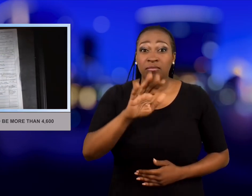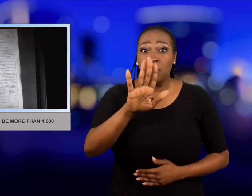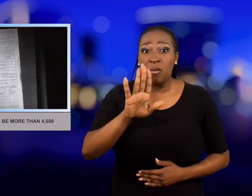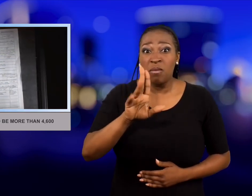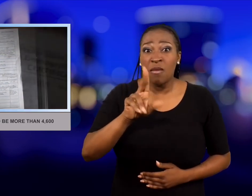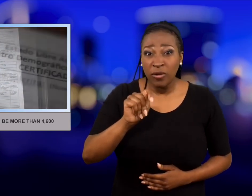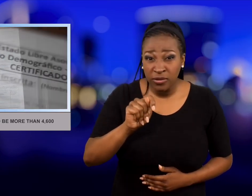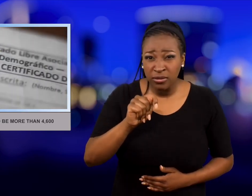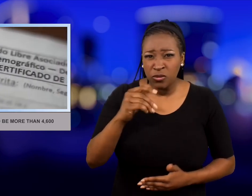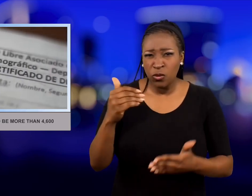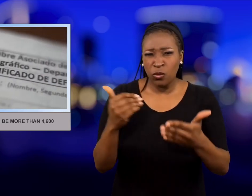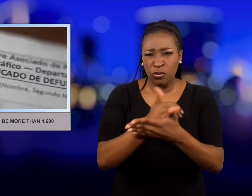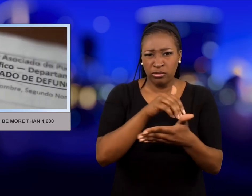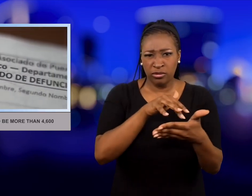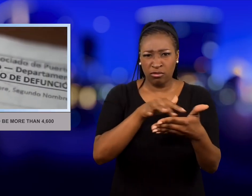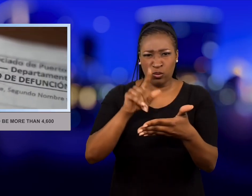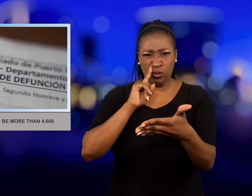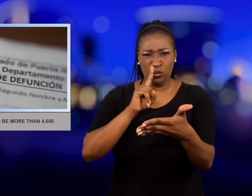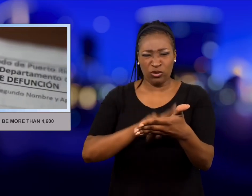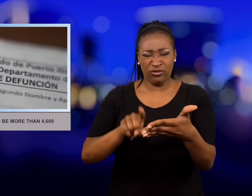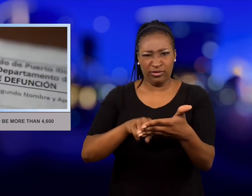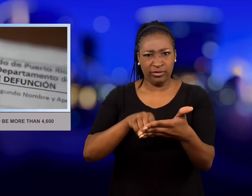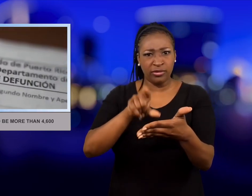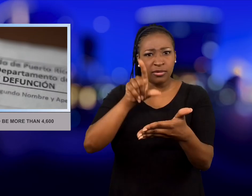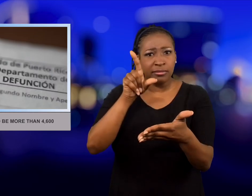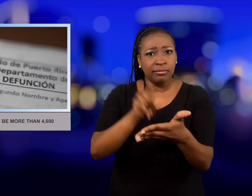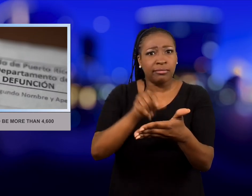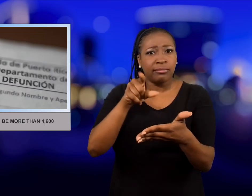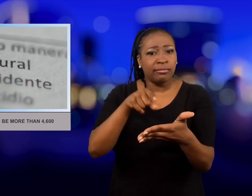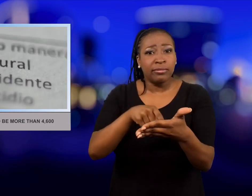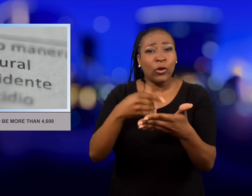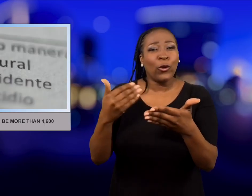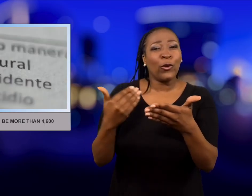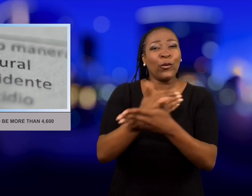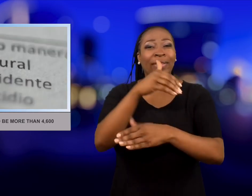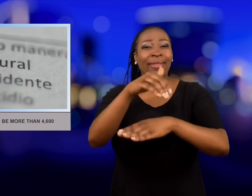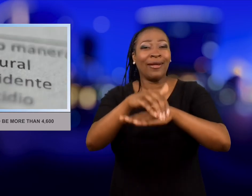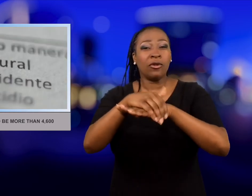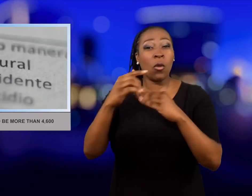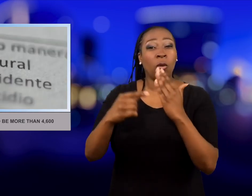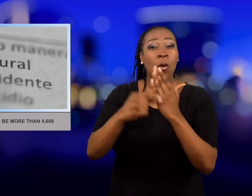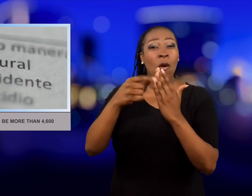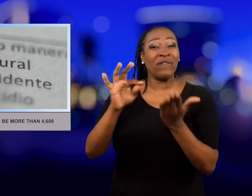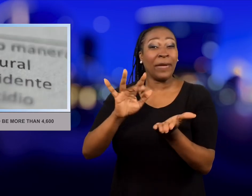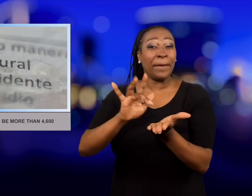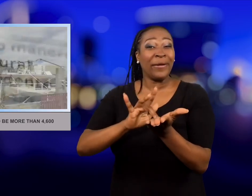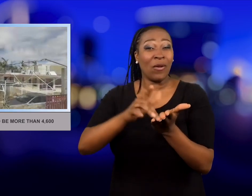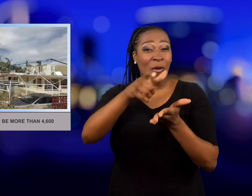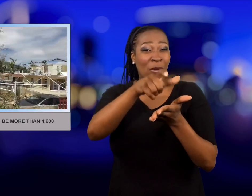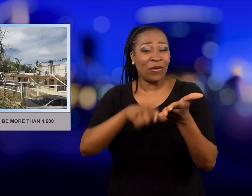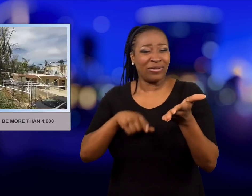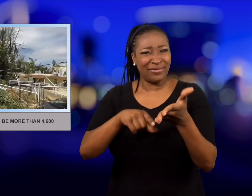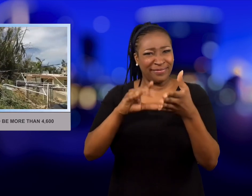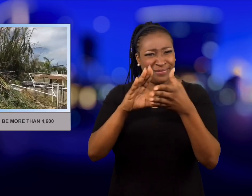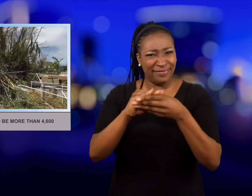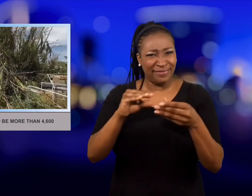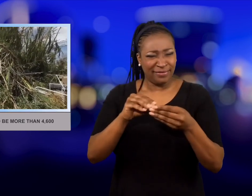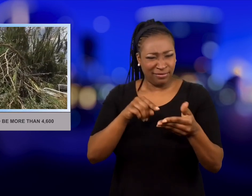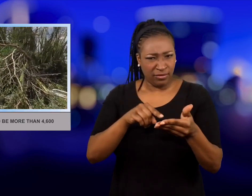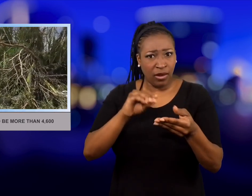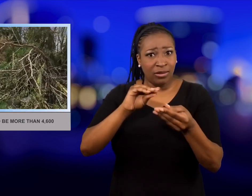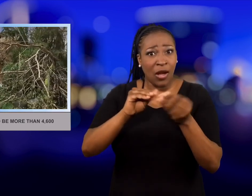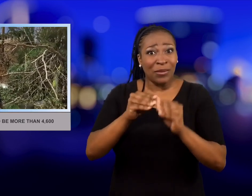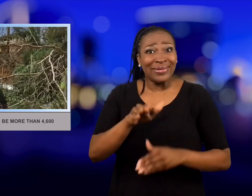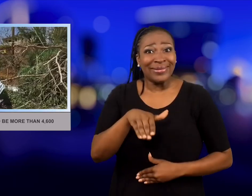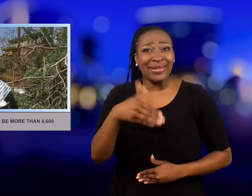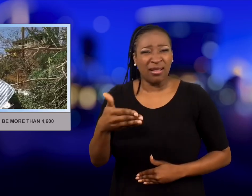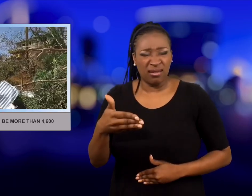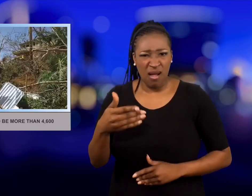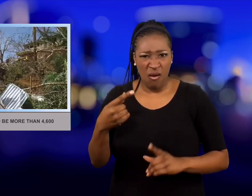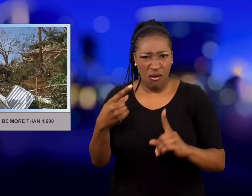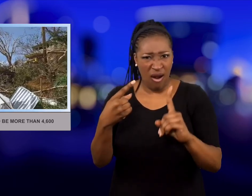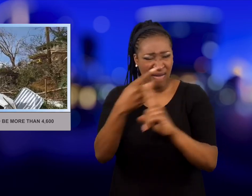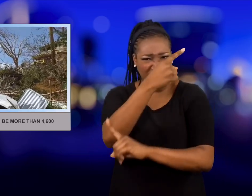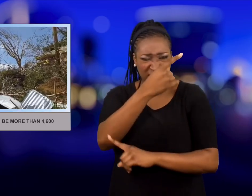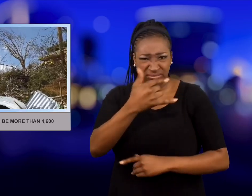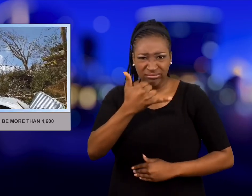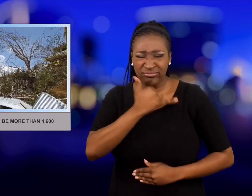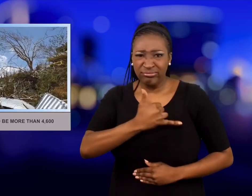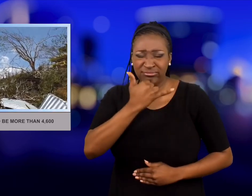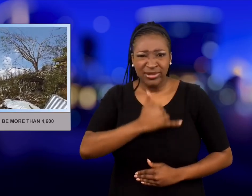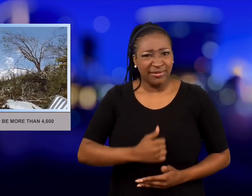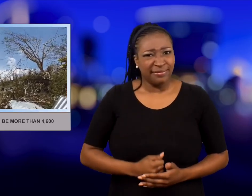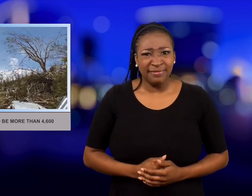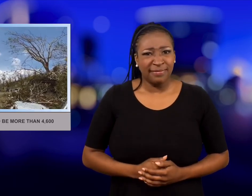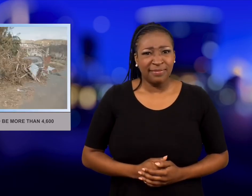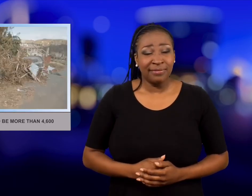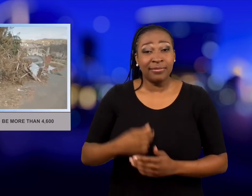But a new study published in the New England Journal of Medicine says that death toll is way off.